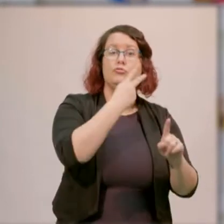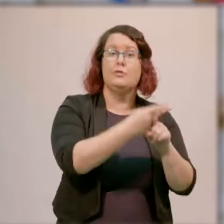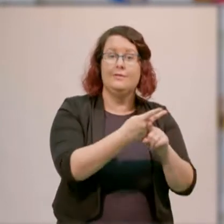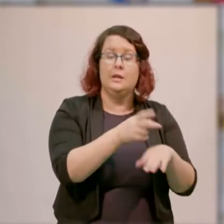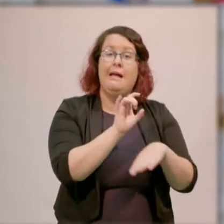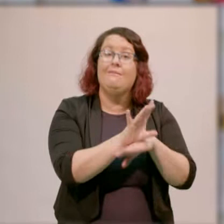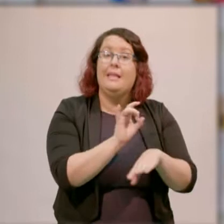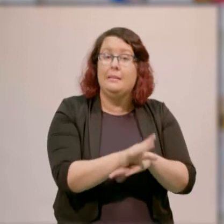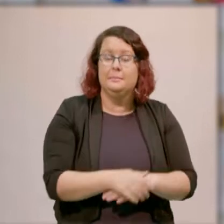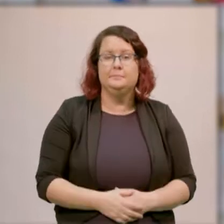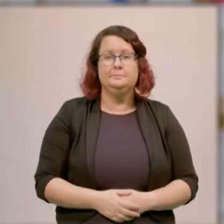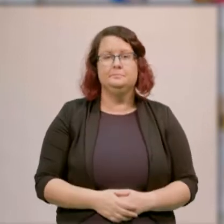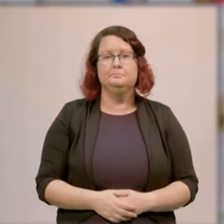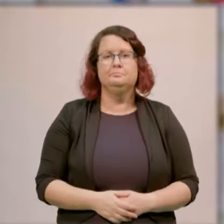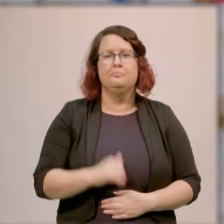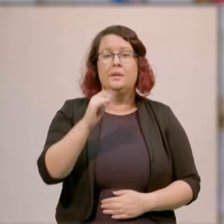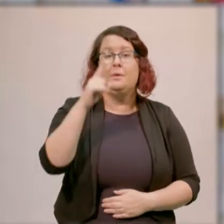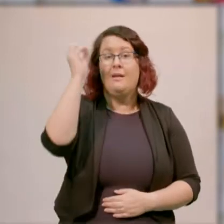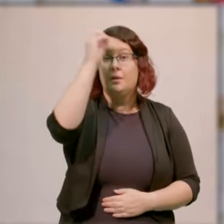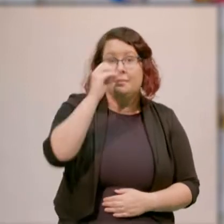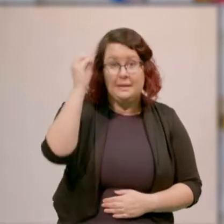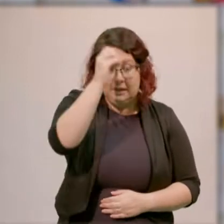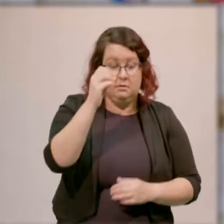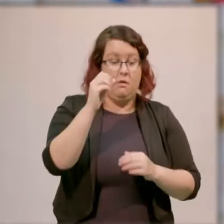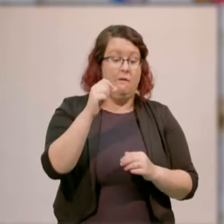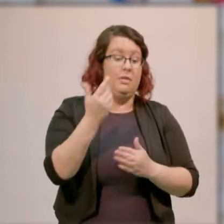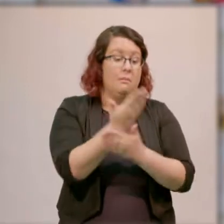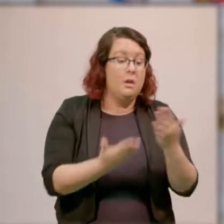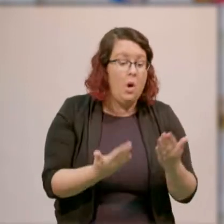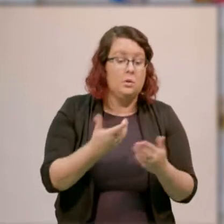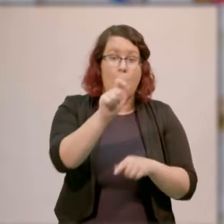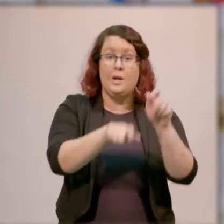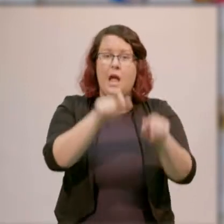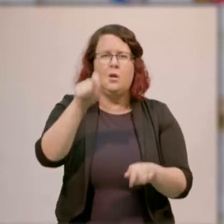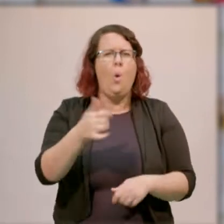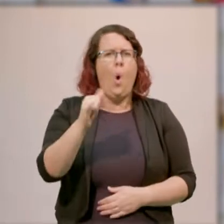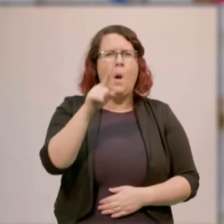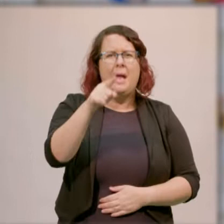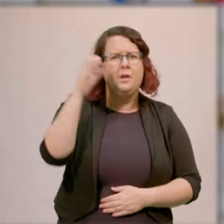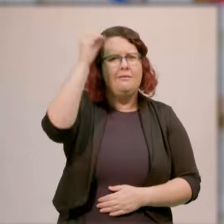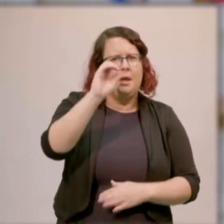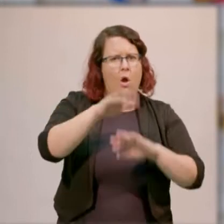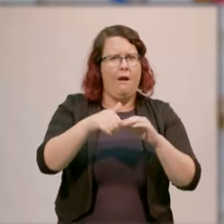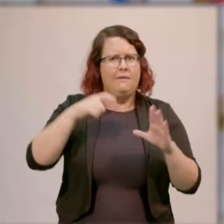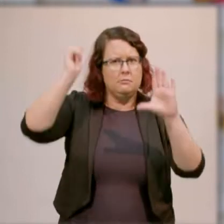You might give an opinion about the plot or characters, or you might have an opinion about how the film was made,